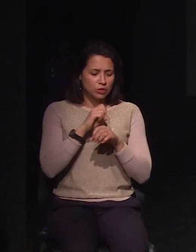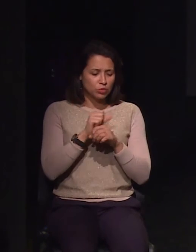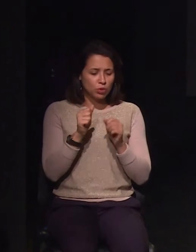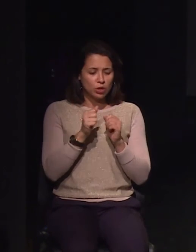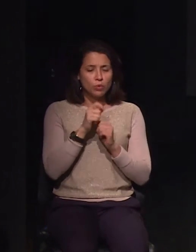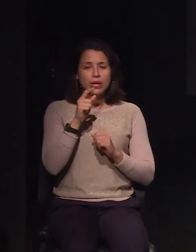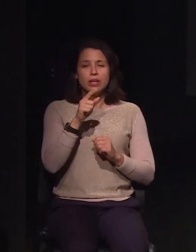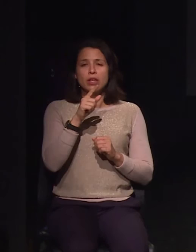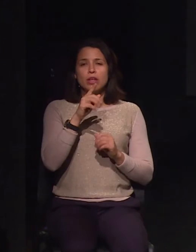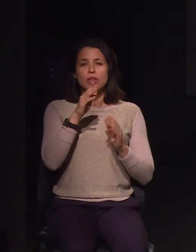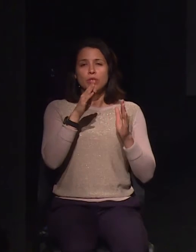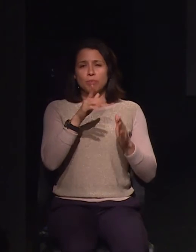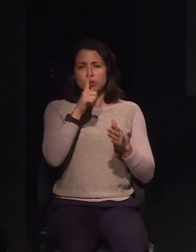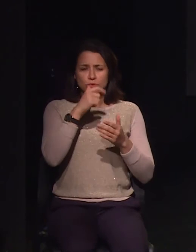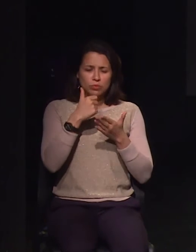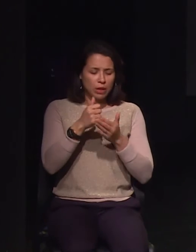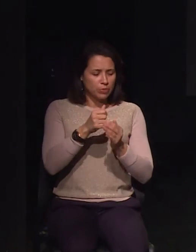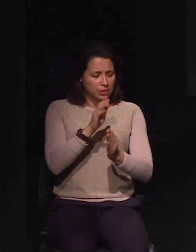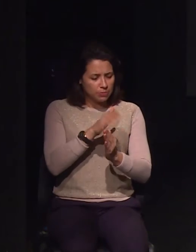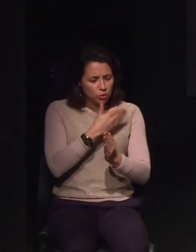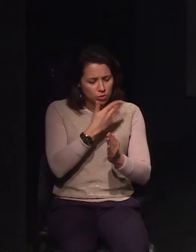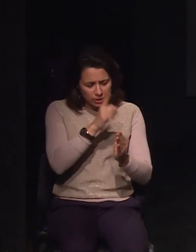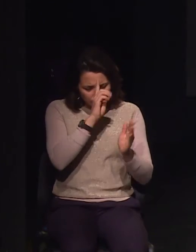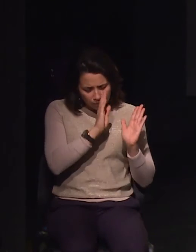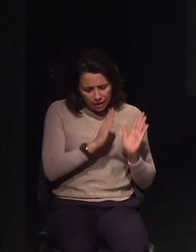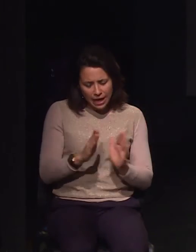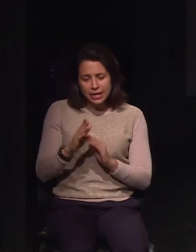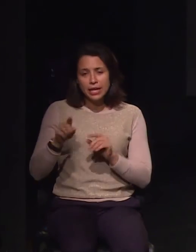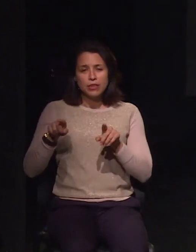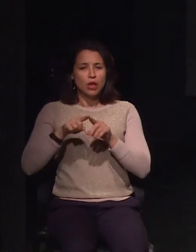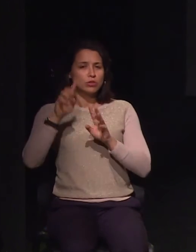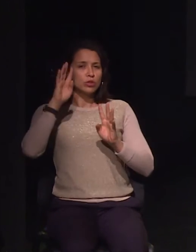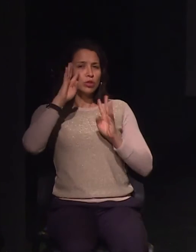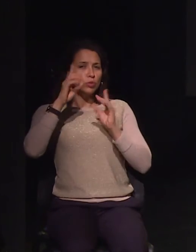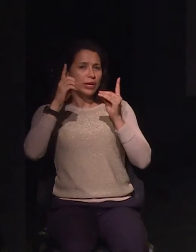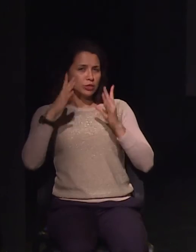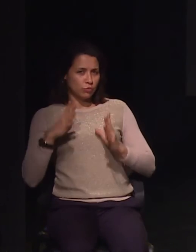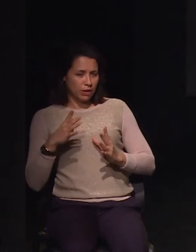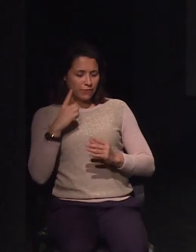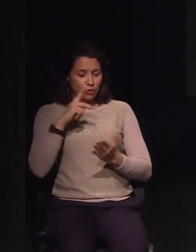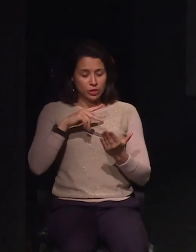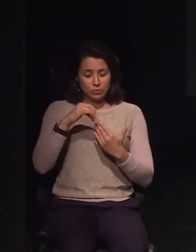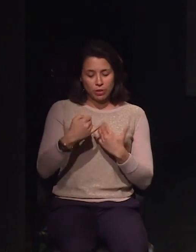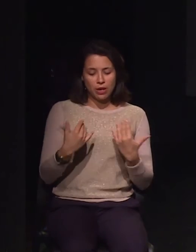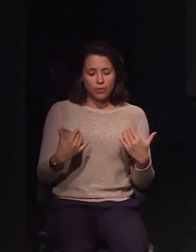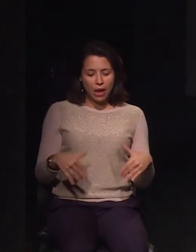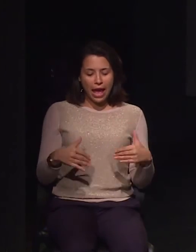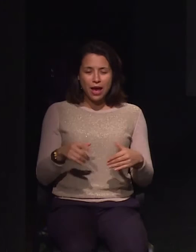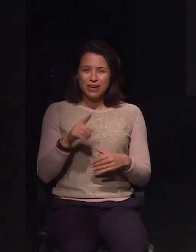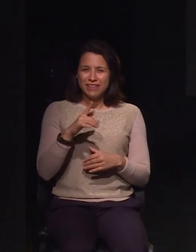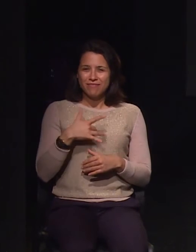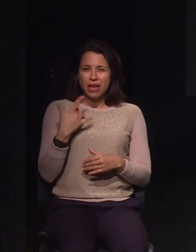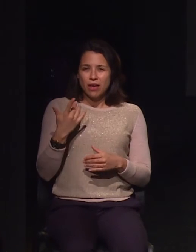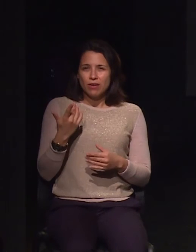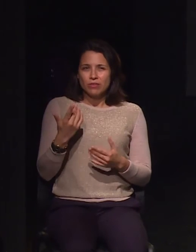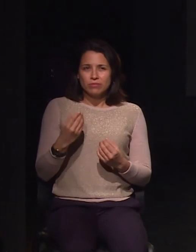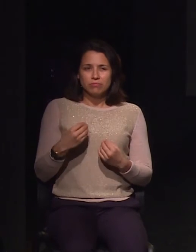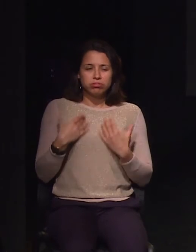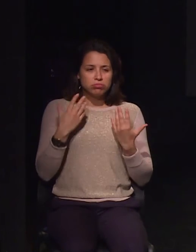for this project because of how raw and true it felt, at the same time, particularly more